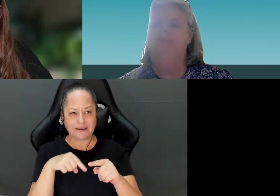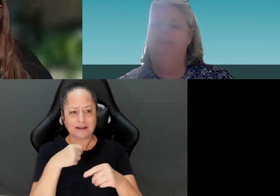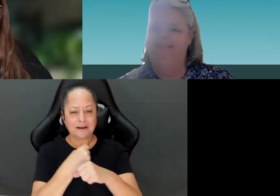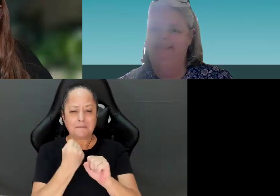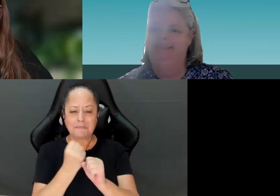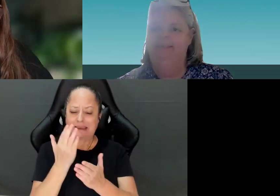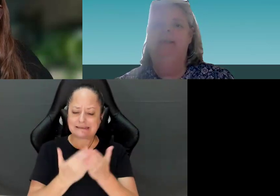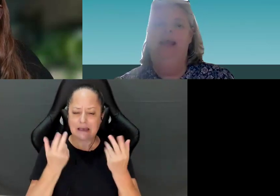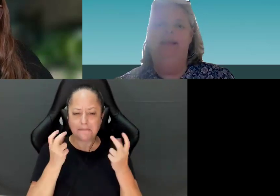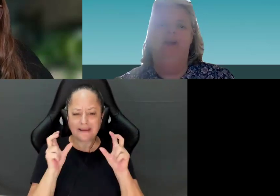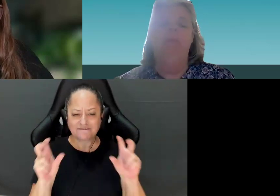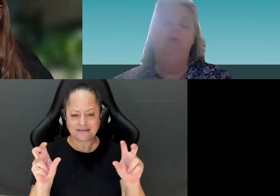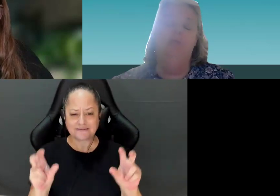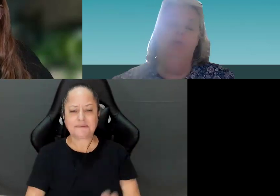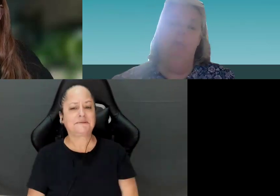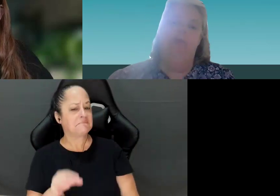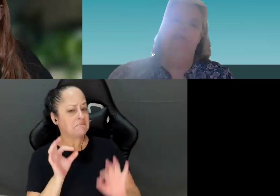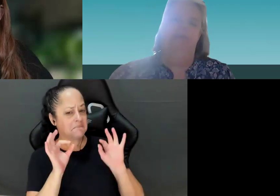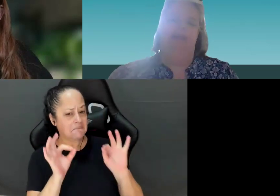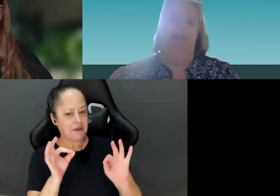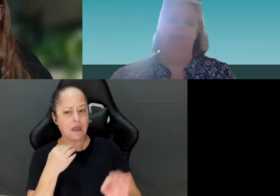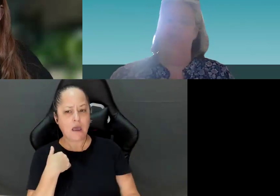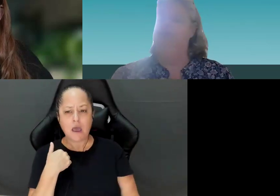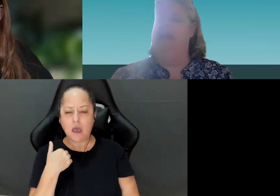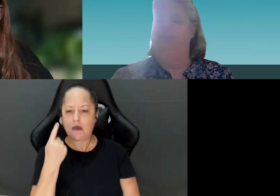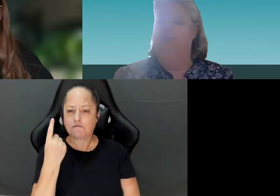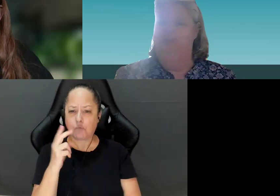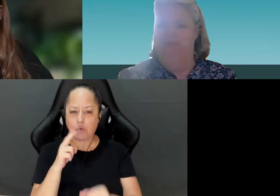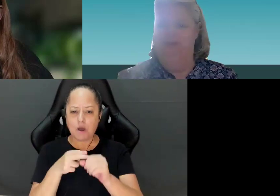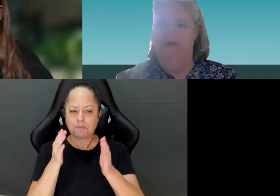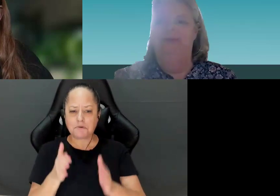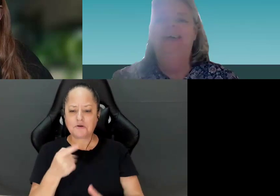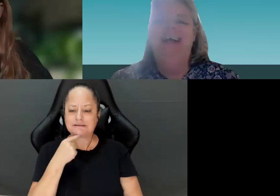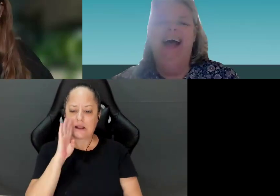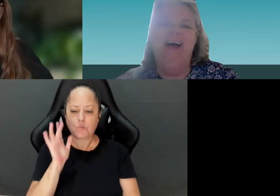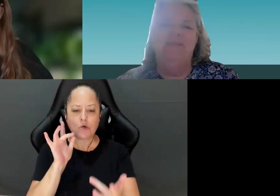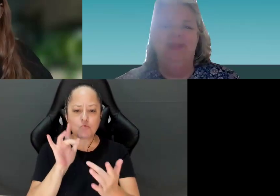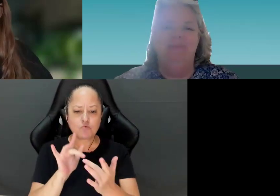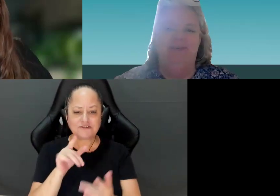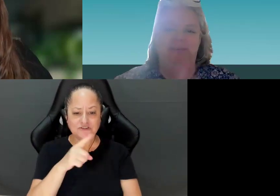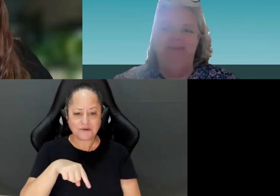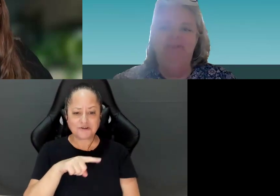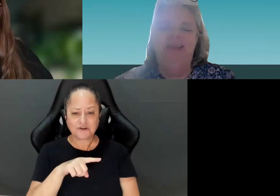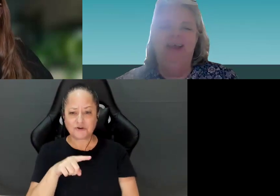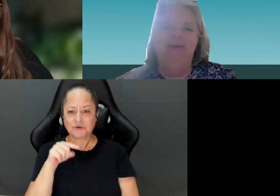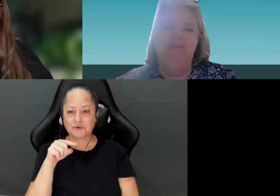We do have one participant that is saying they will be reaching out to you.